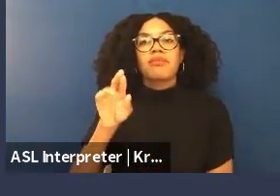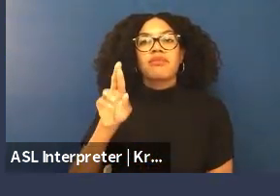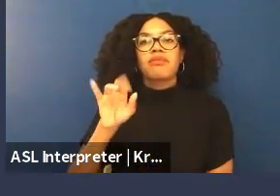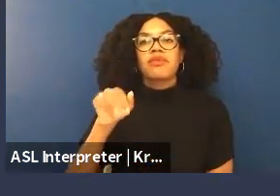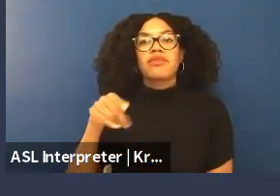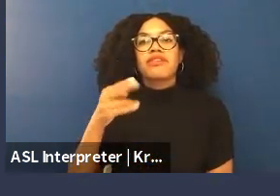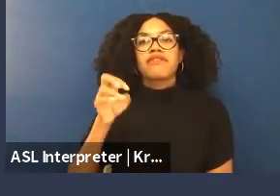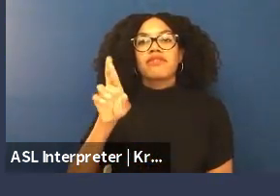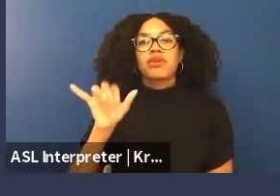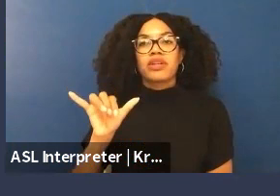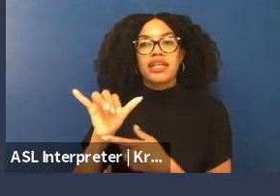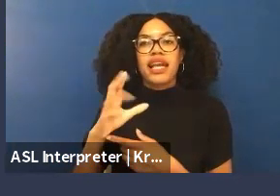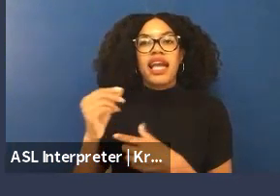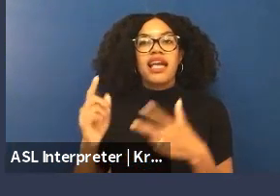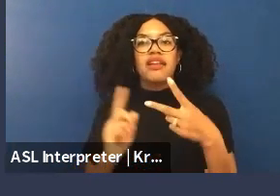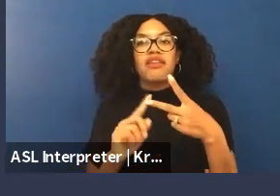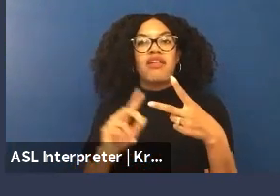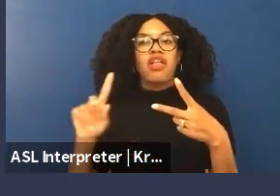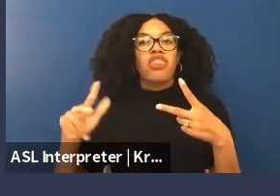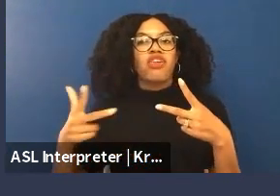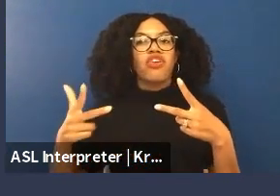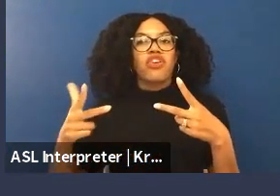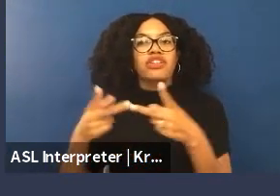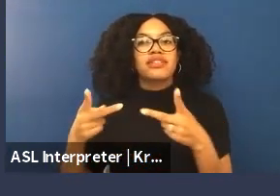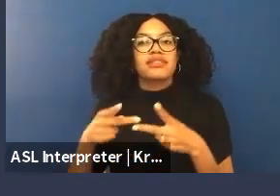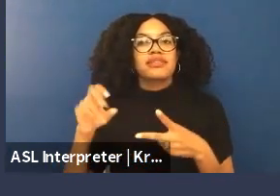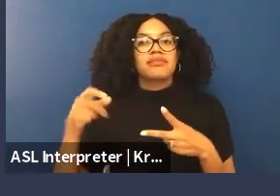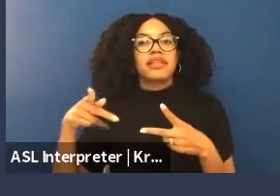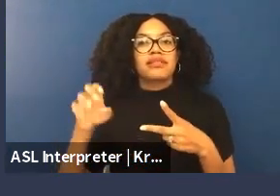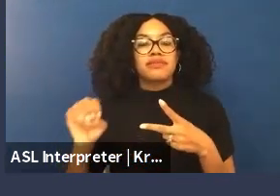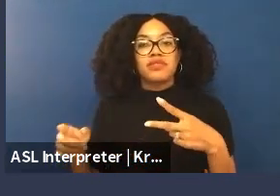few quotes here on the slide that I'll read. First, what it means to lead on the periphery.